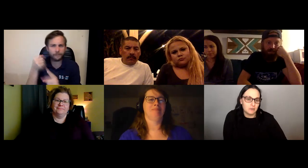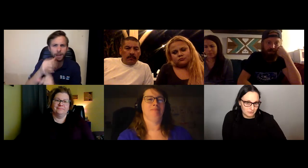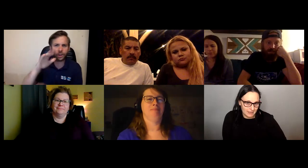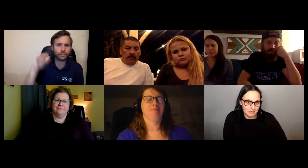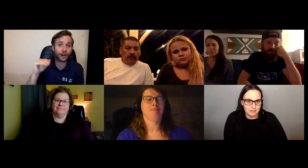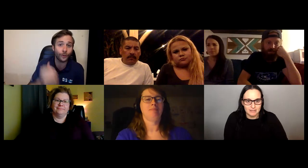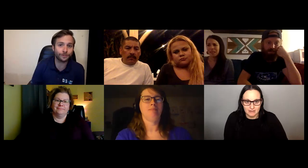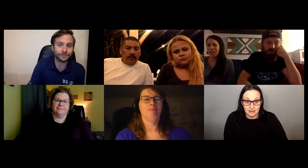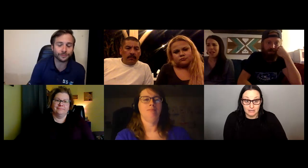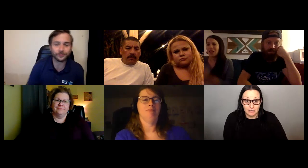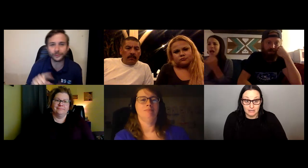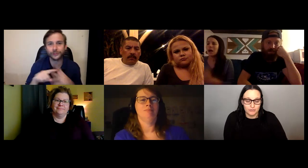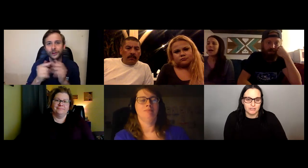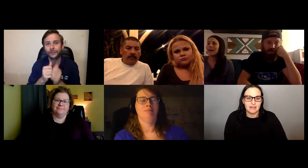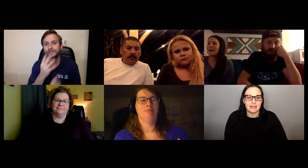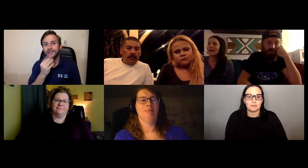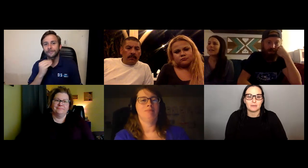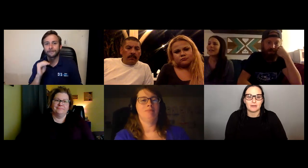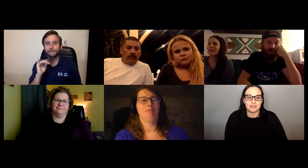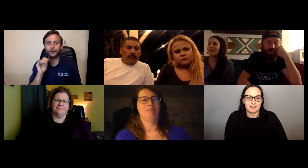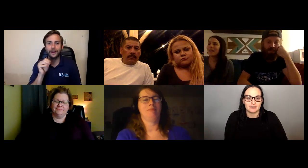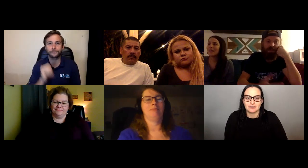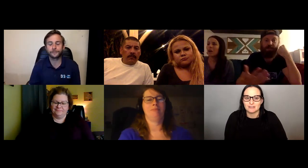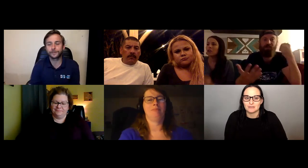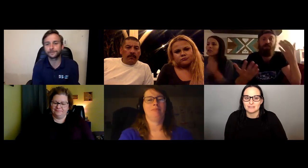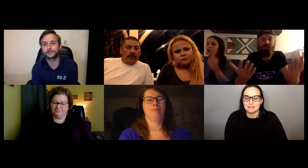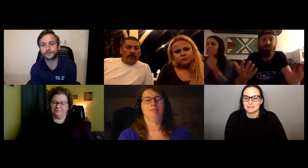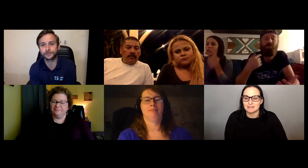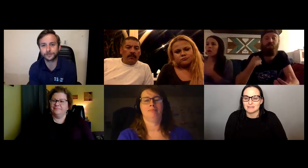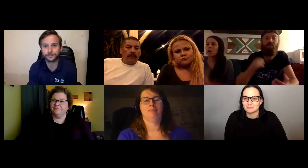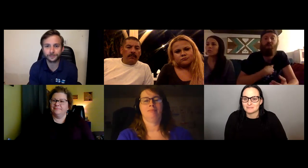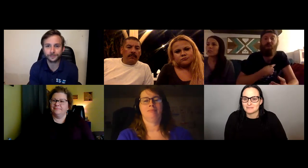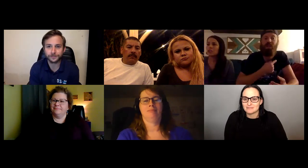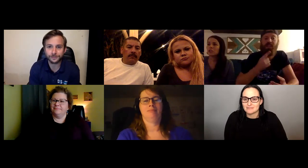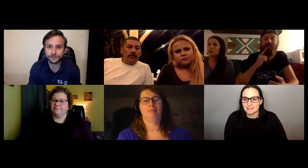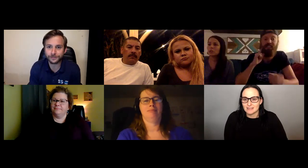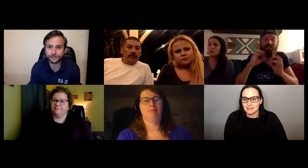like about the deaf culture and what about your child